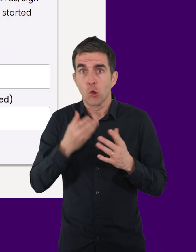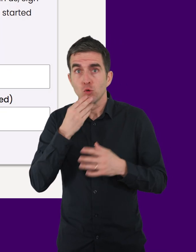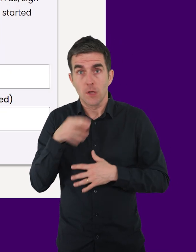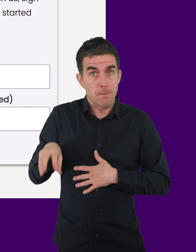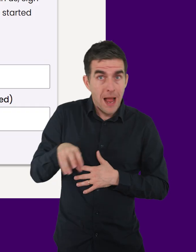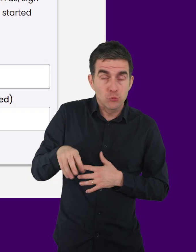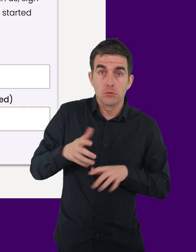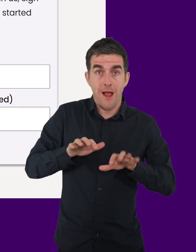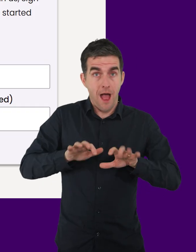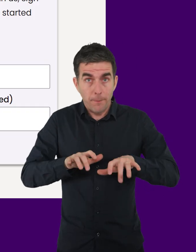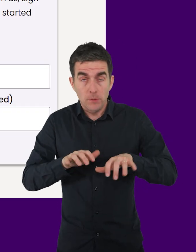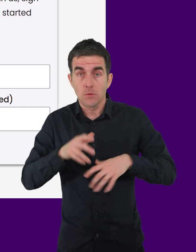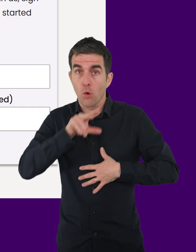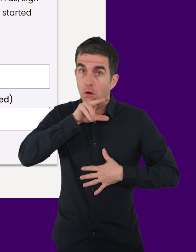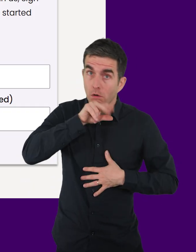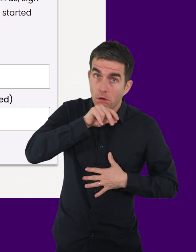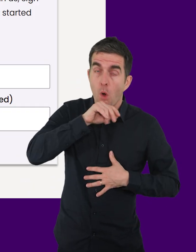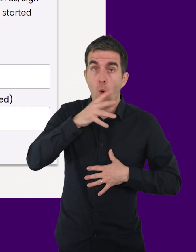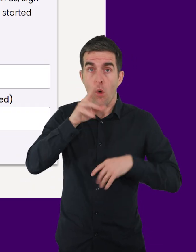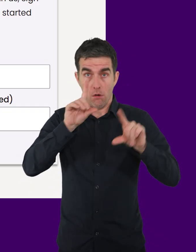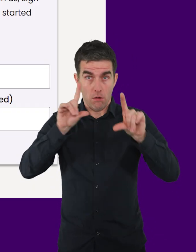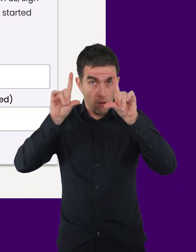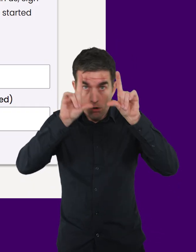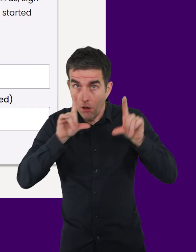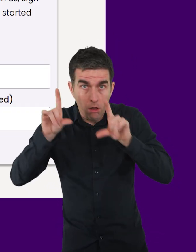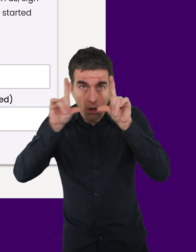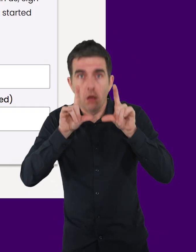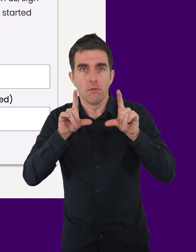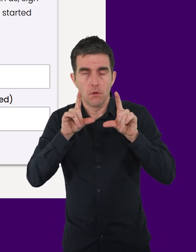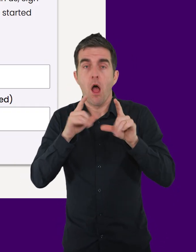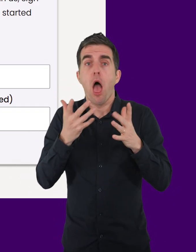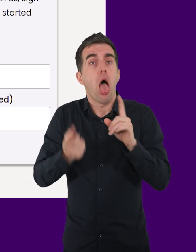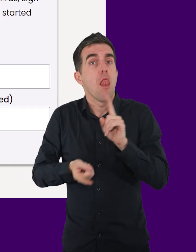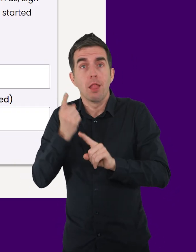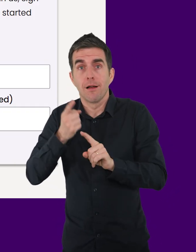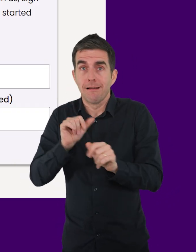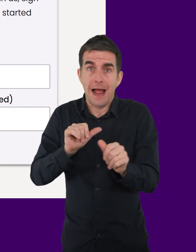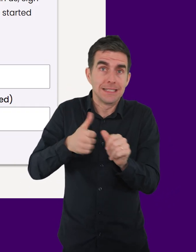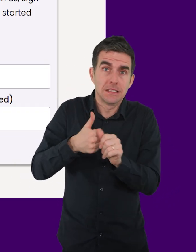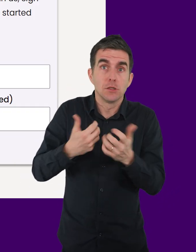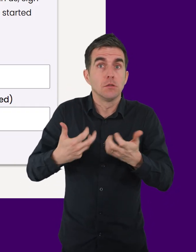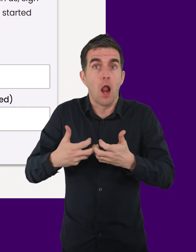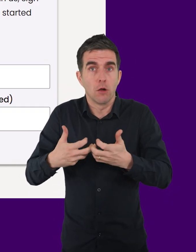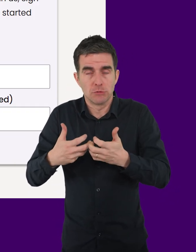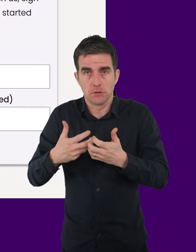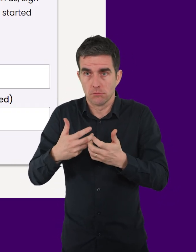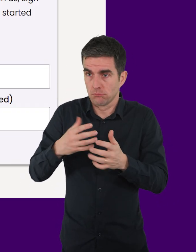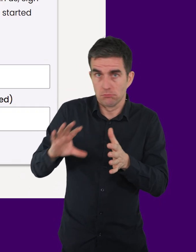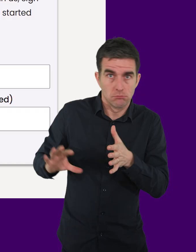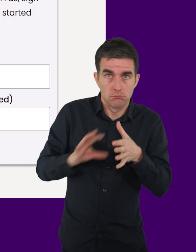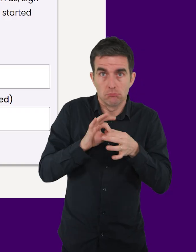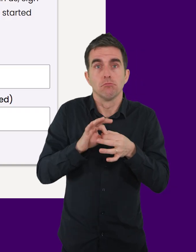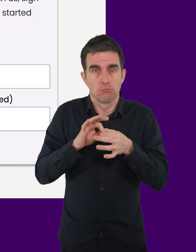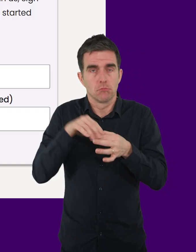using a mouse, a keyboard, voice commands, a screen reader or any other assistive technology or input device.